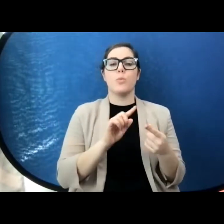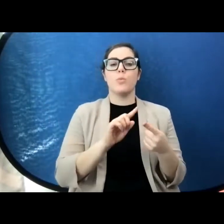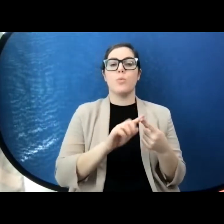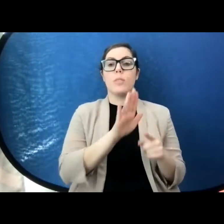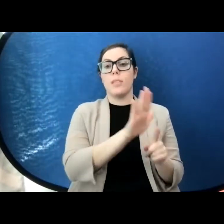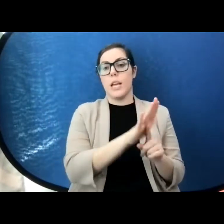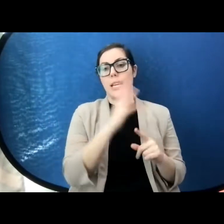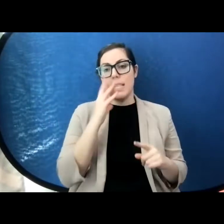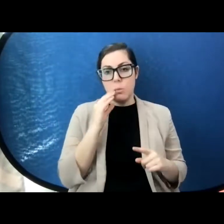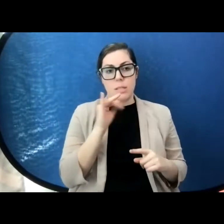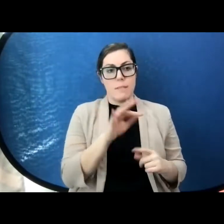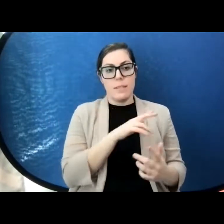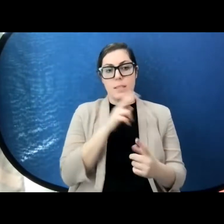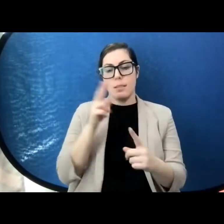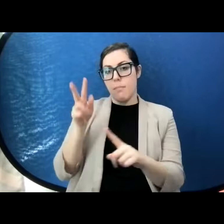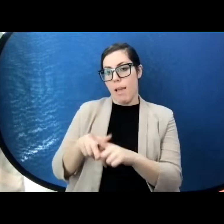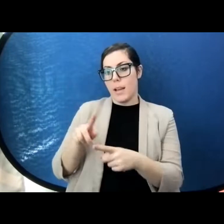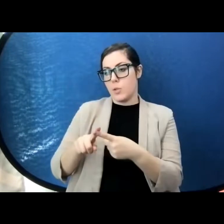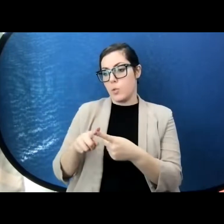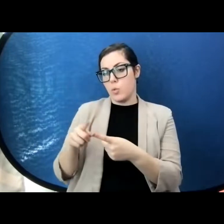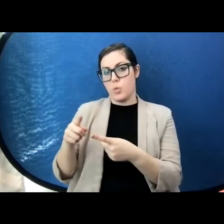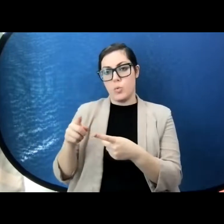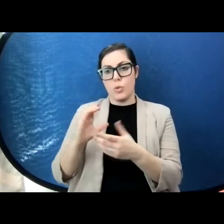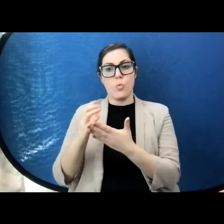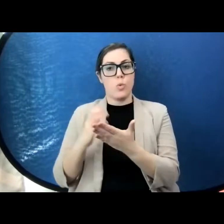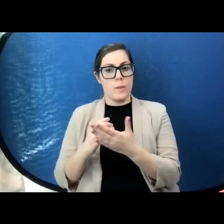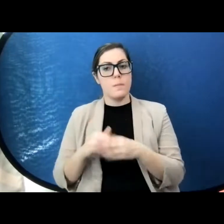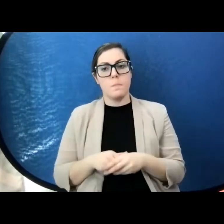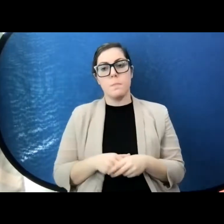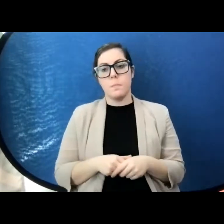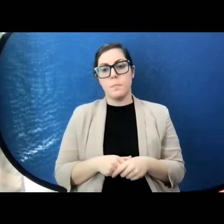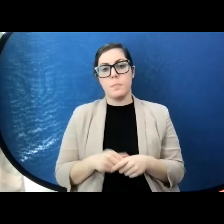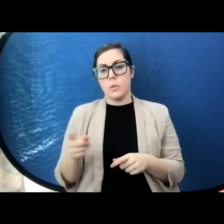so you can definitely connect them to Justin. >> JUSTIN